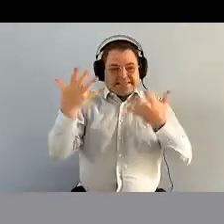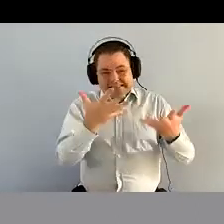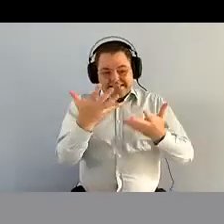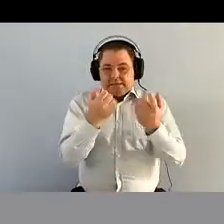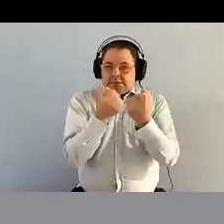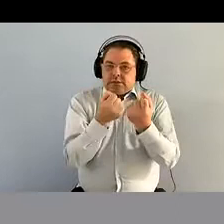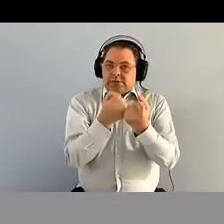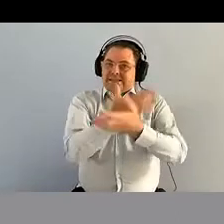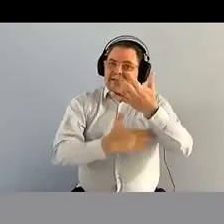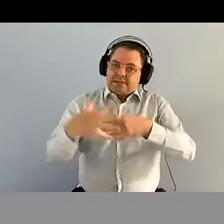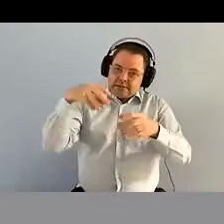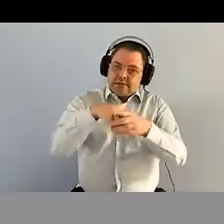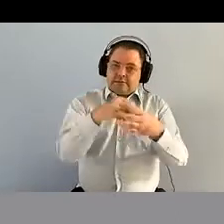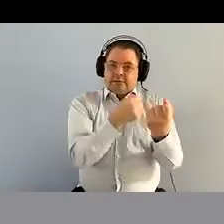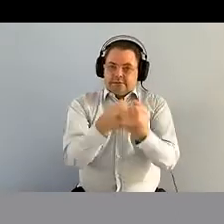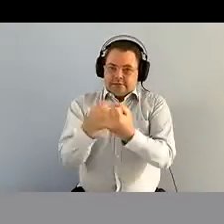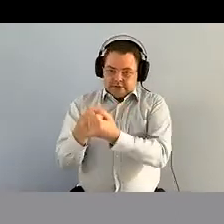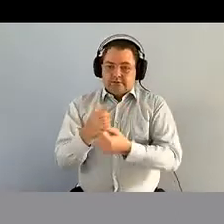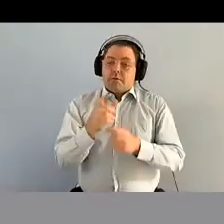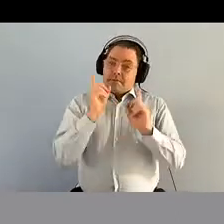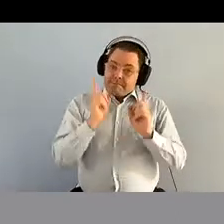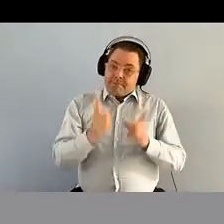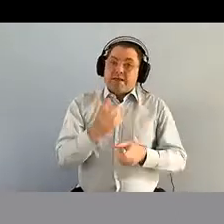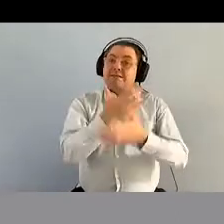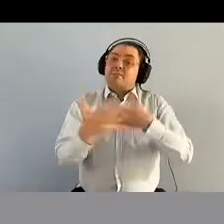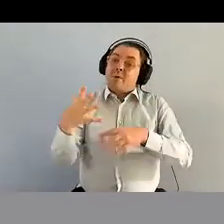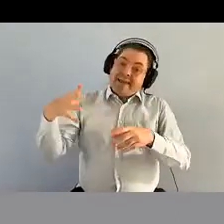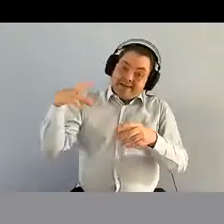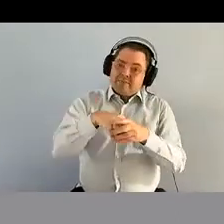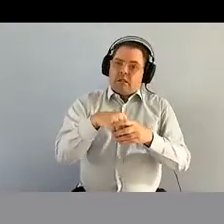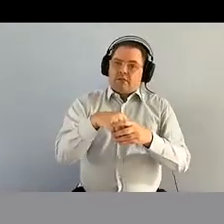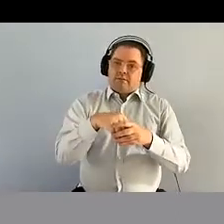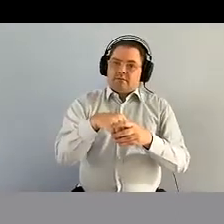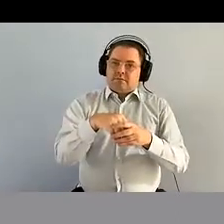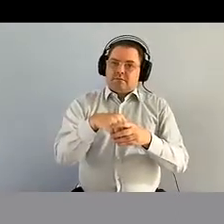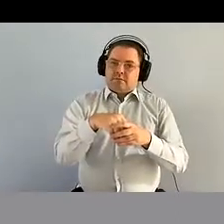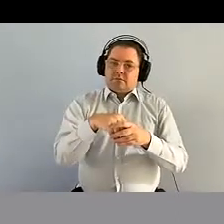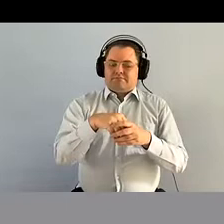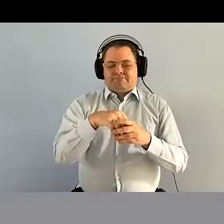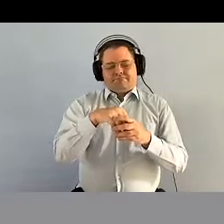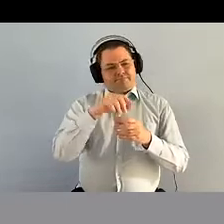the IASC Guidelines as with